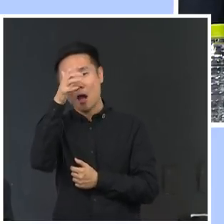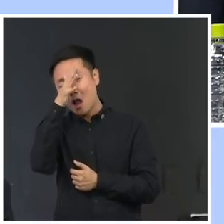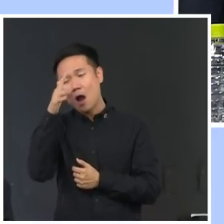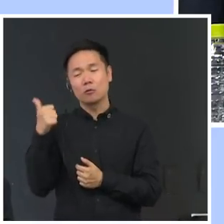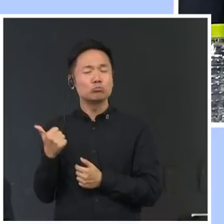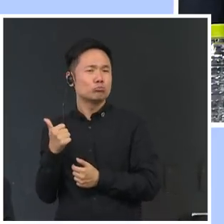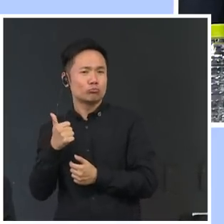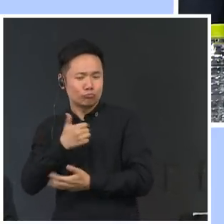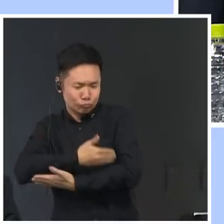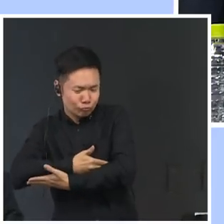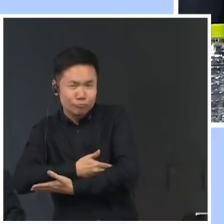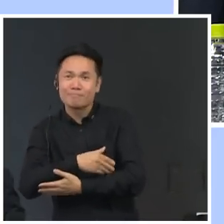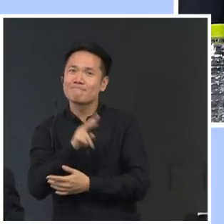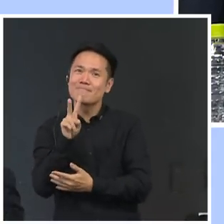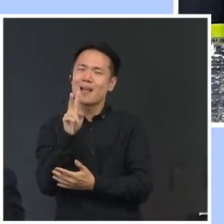happy, and enjoyed drinking saki with